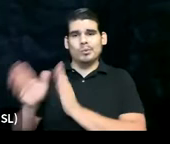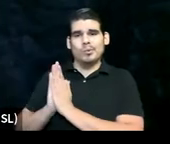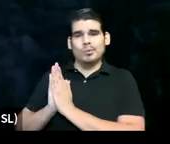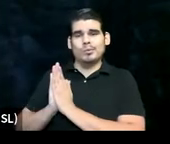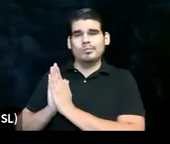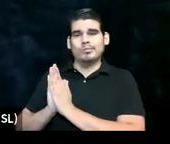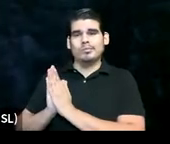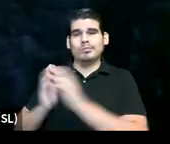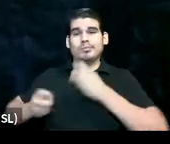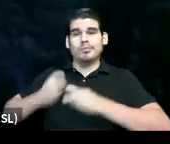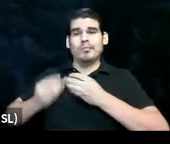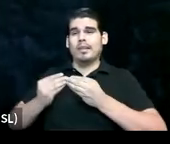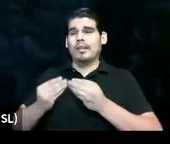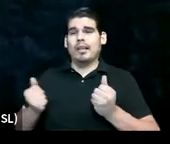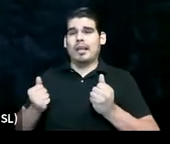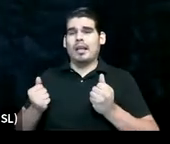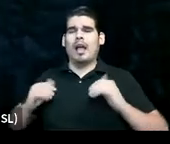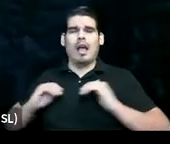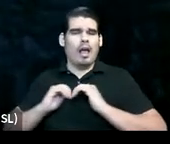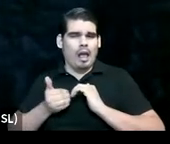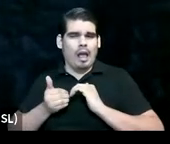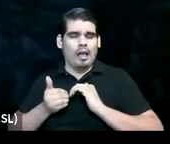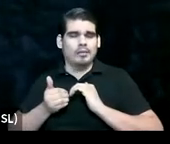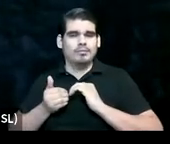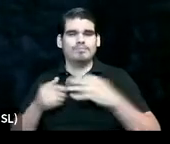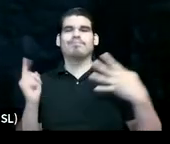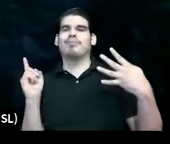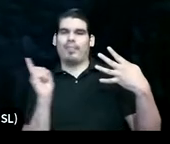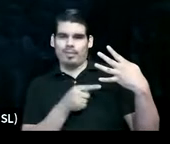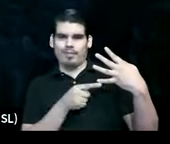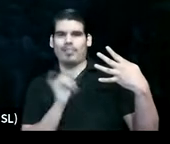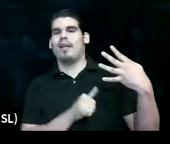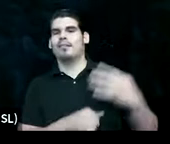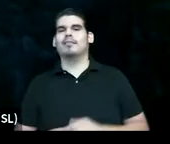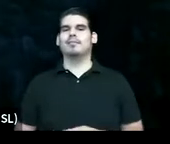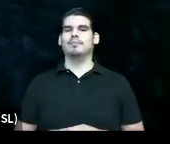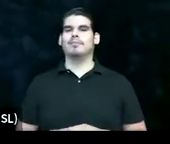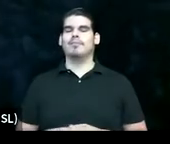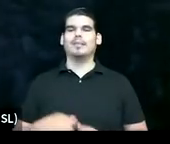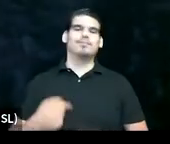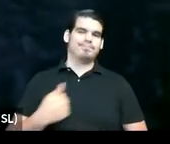Believe this is RAD eight's resolutions, so feel free to just give us a quick summary about it.